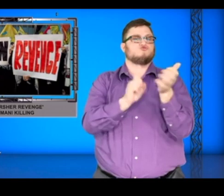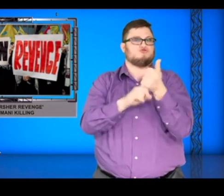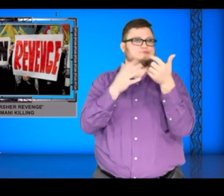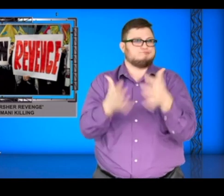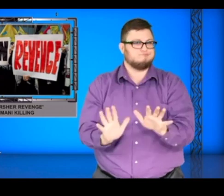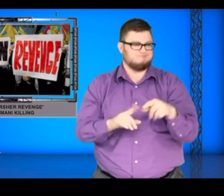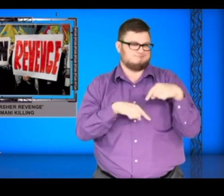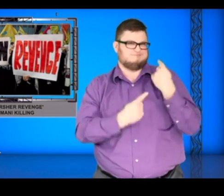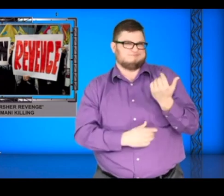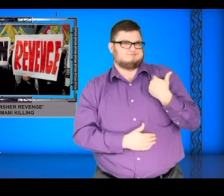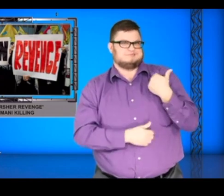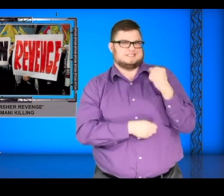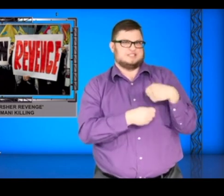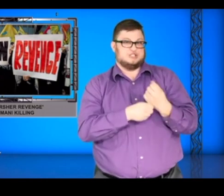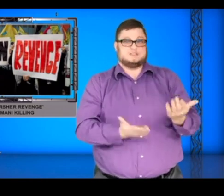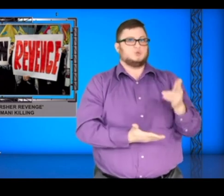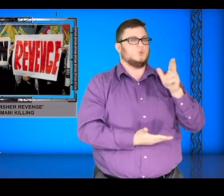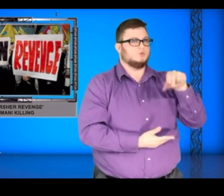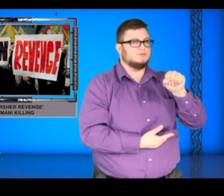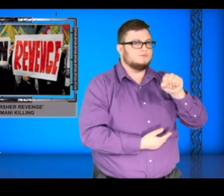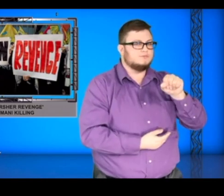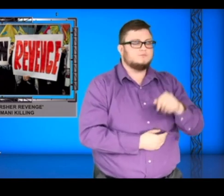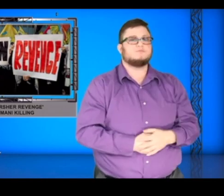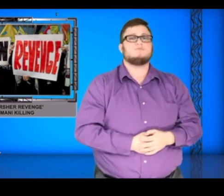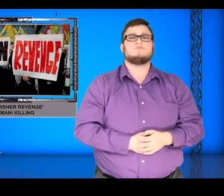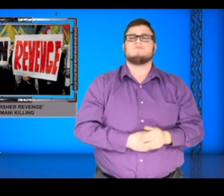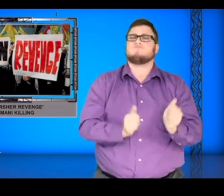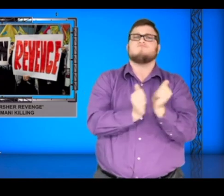arrested in recent years inside the US.